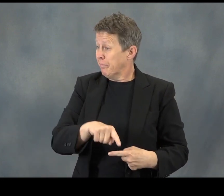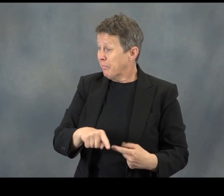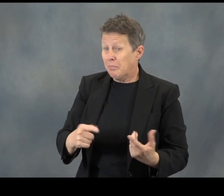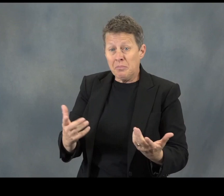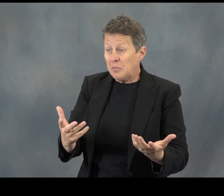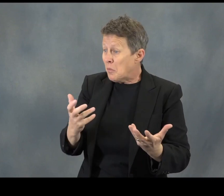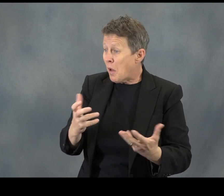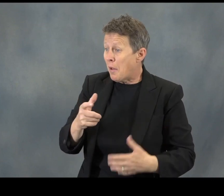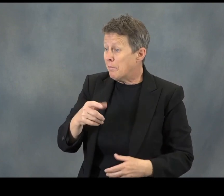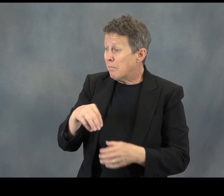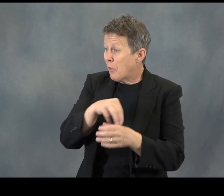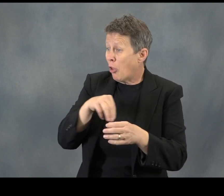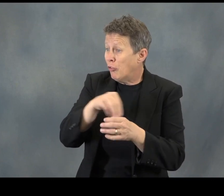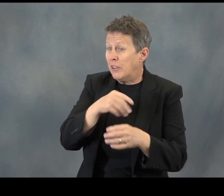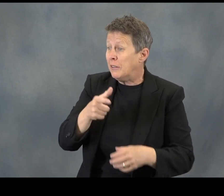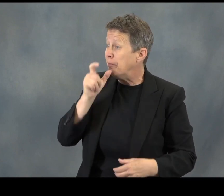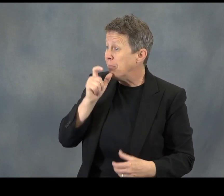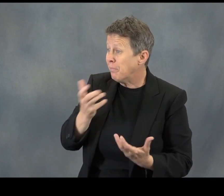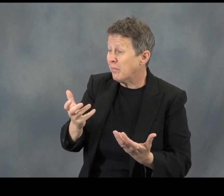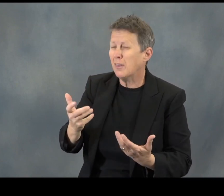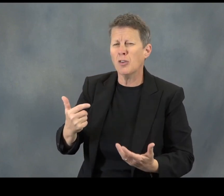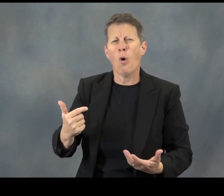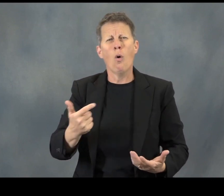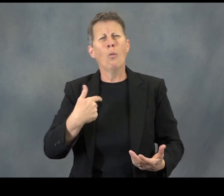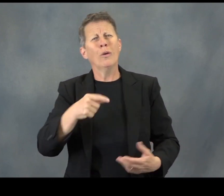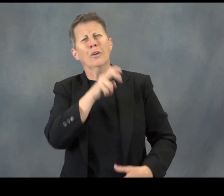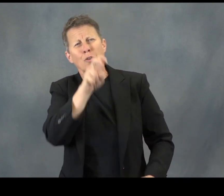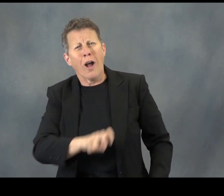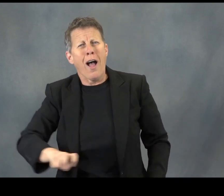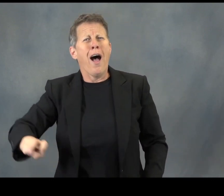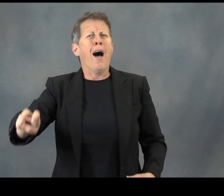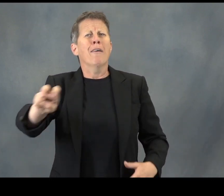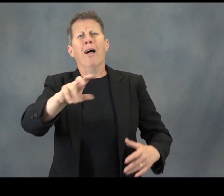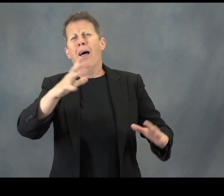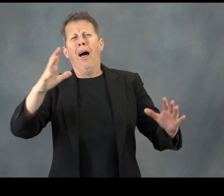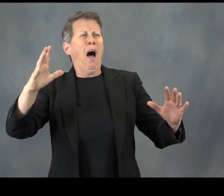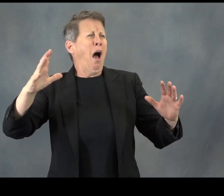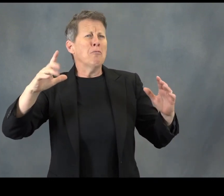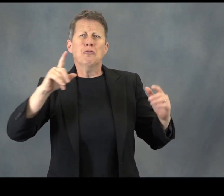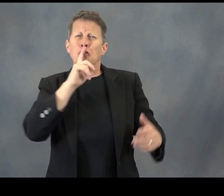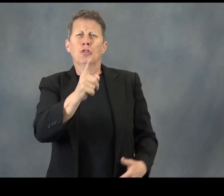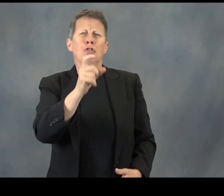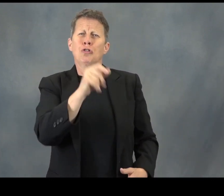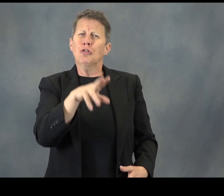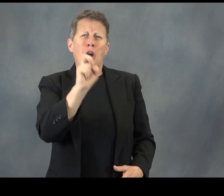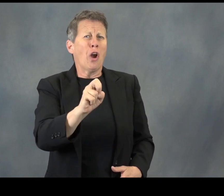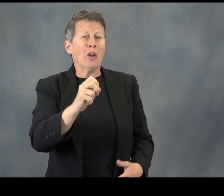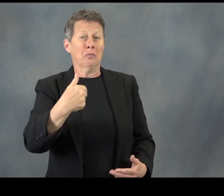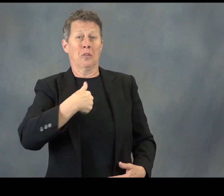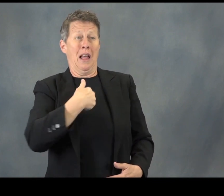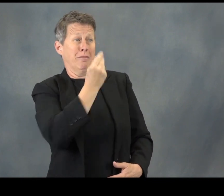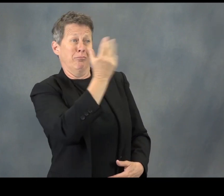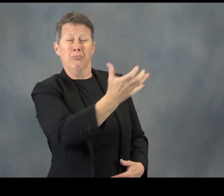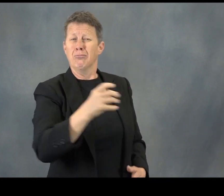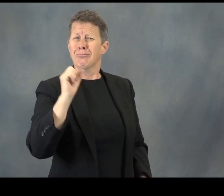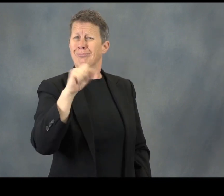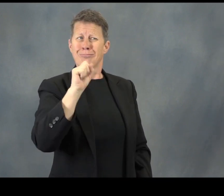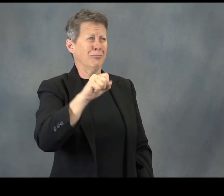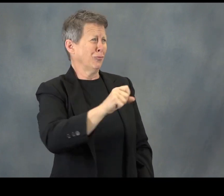And of course, we'd been traveling all all day all night, so we were up for margaritas. So I said, "Yes we'd love some!"